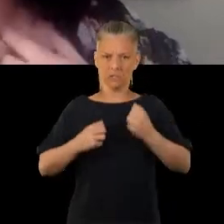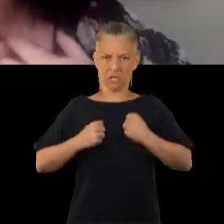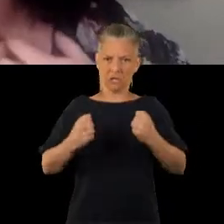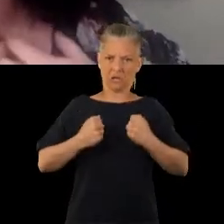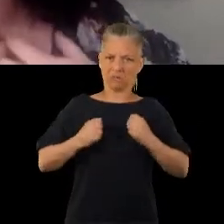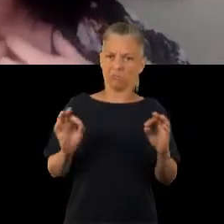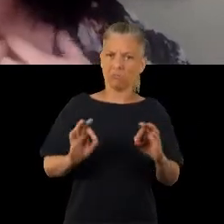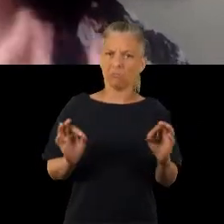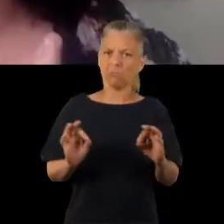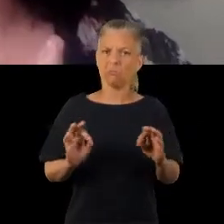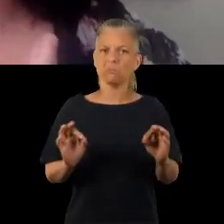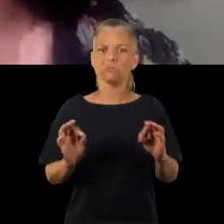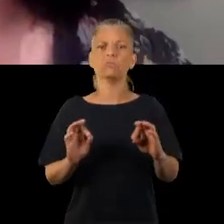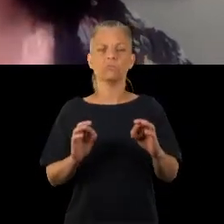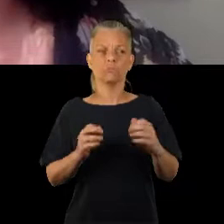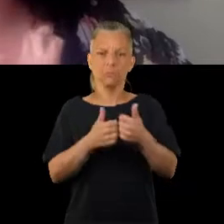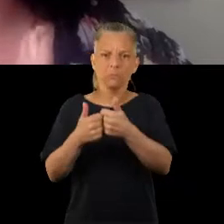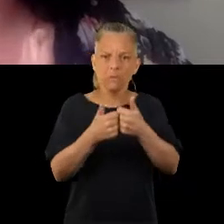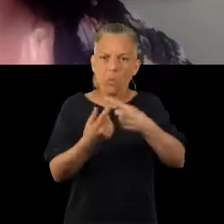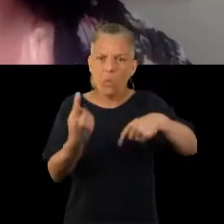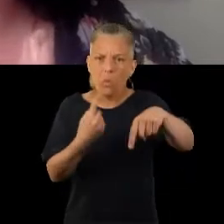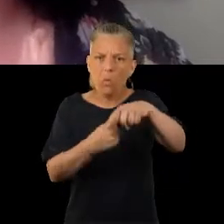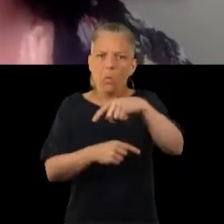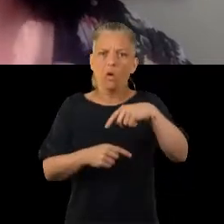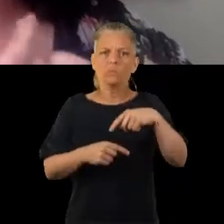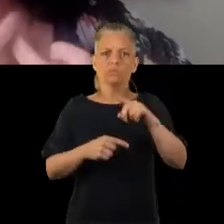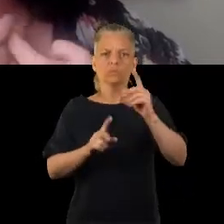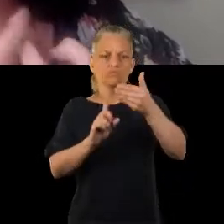that you can internalise that you then break down when you’re sat around in a group of people where